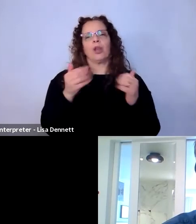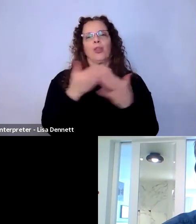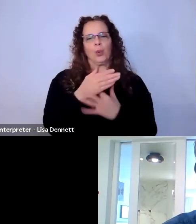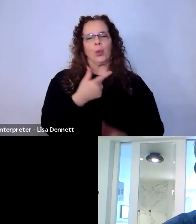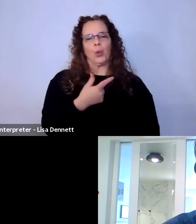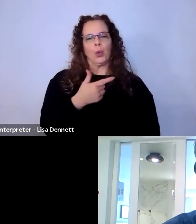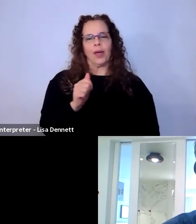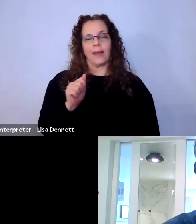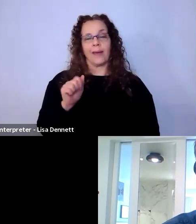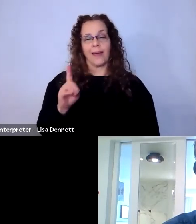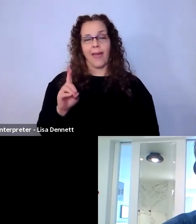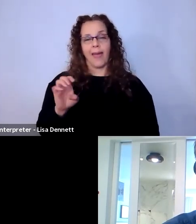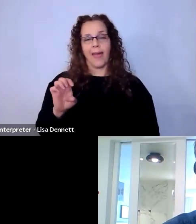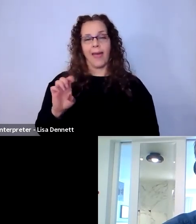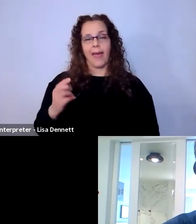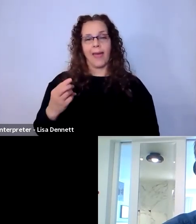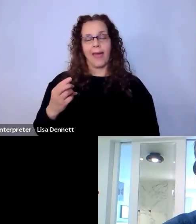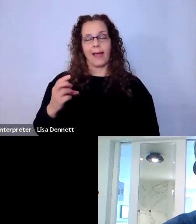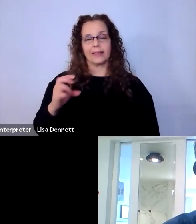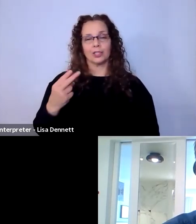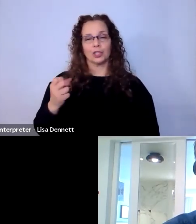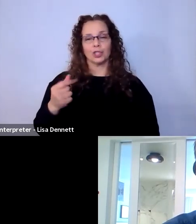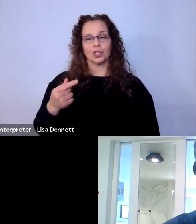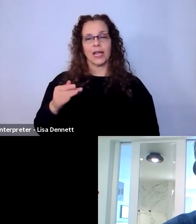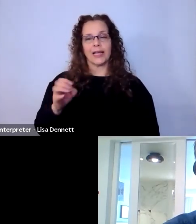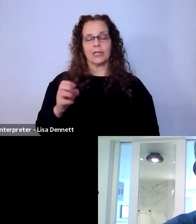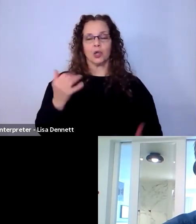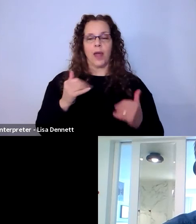Joe Devon: I love it. All right, i'm going to go a little bit quicker through the rest of the questions